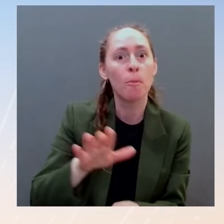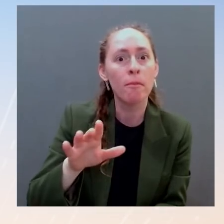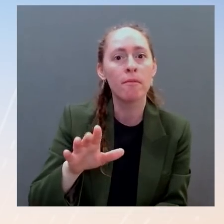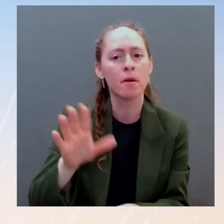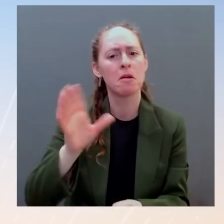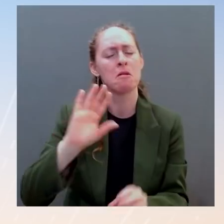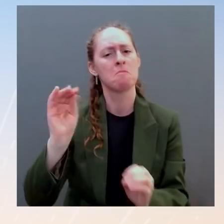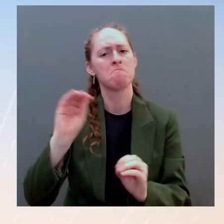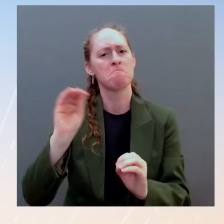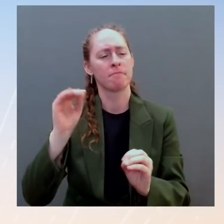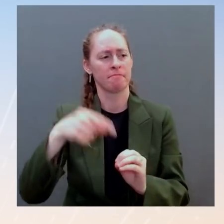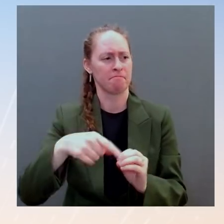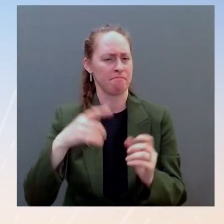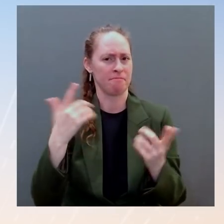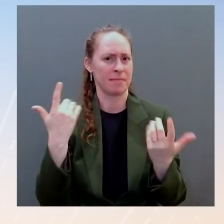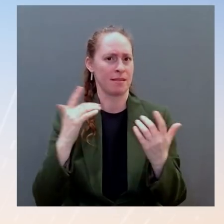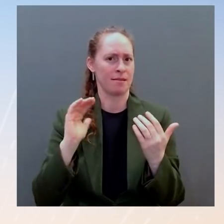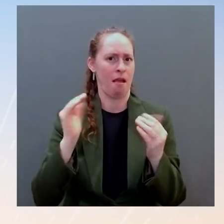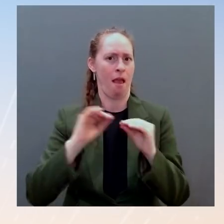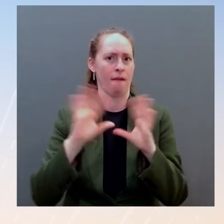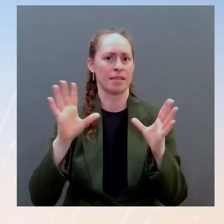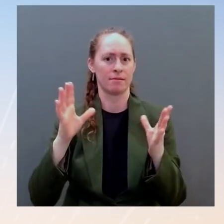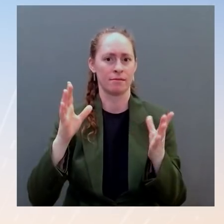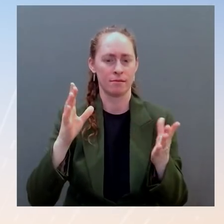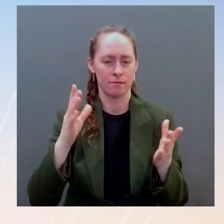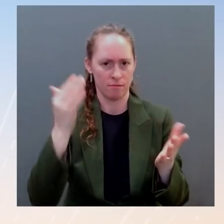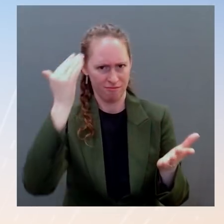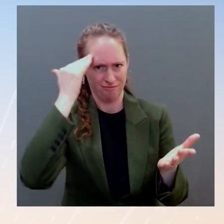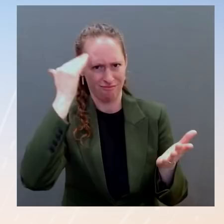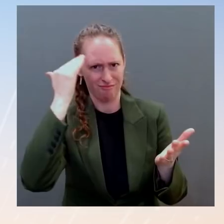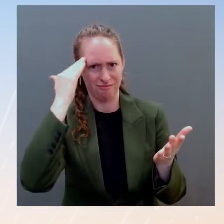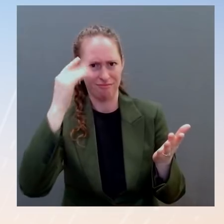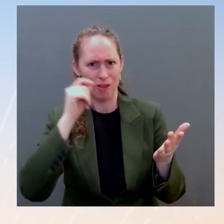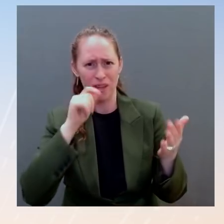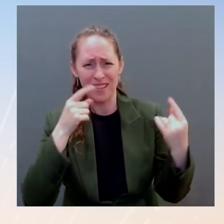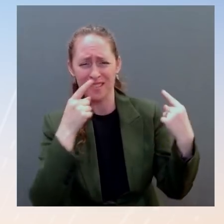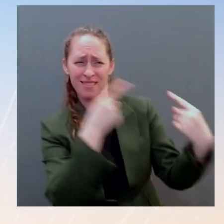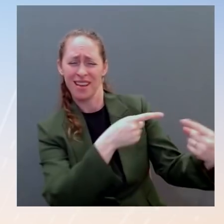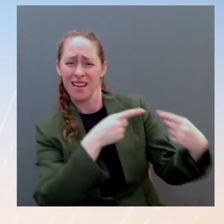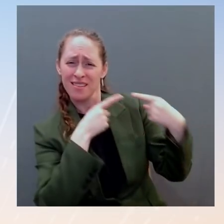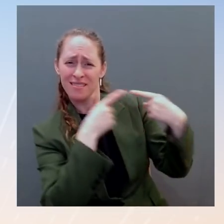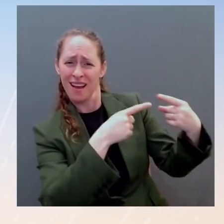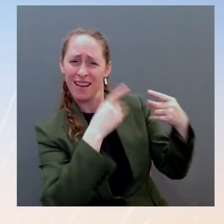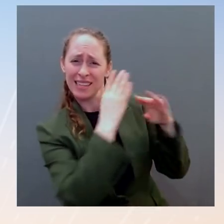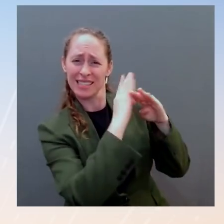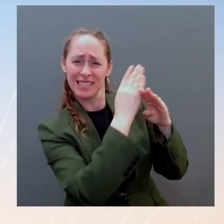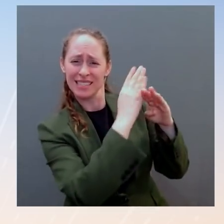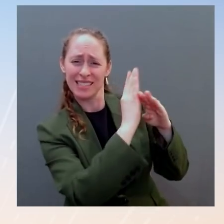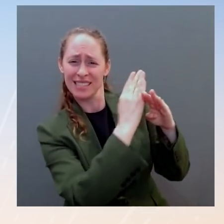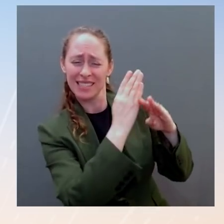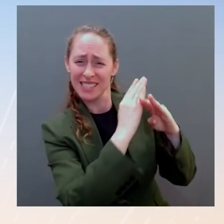inside their own country, quite often near the borders, and the Russians are inside their country. So, is there a U.S. position on --